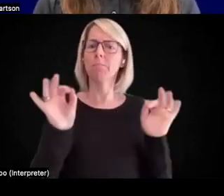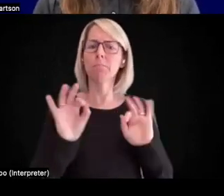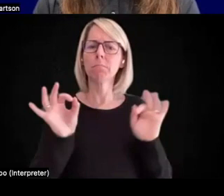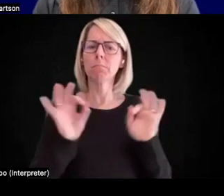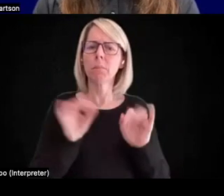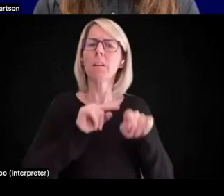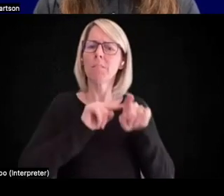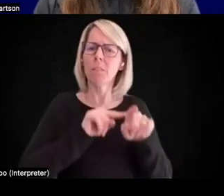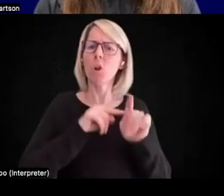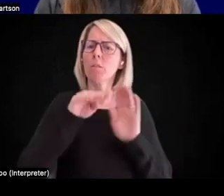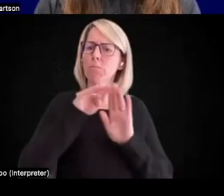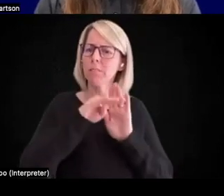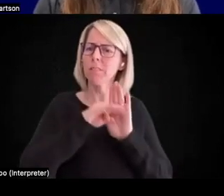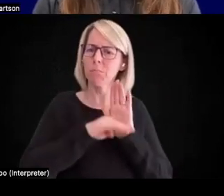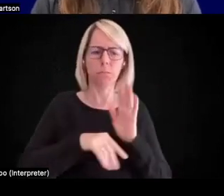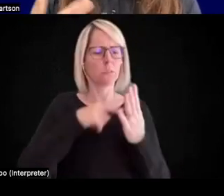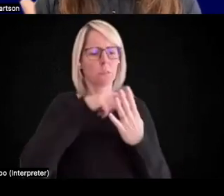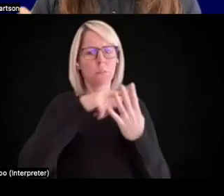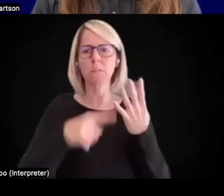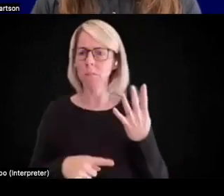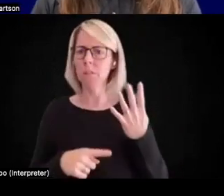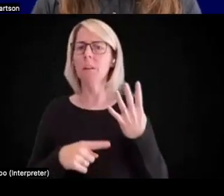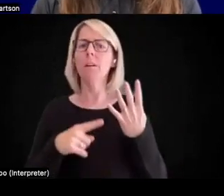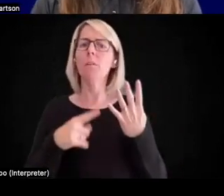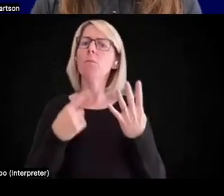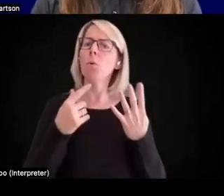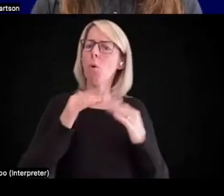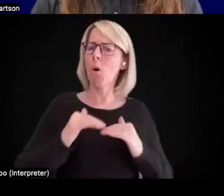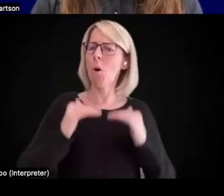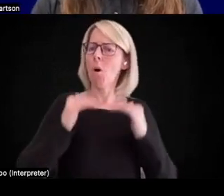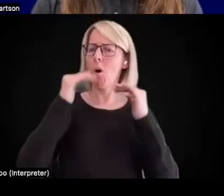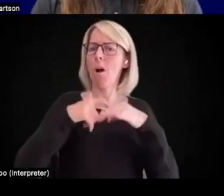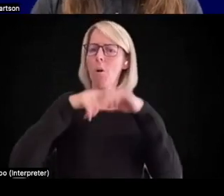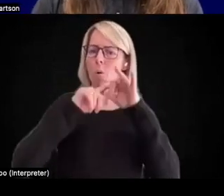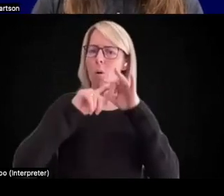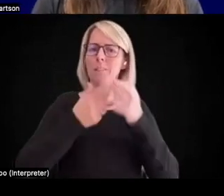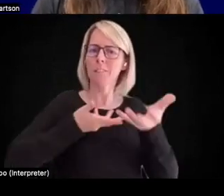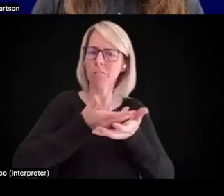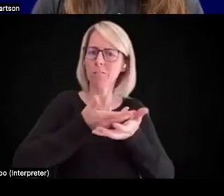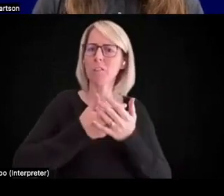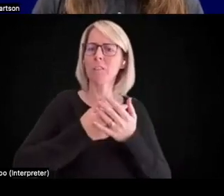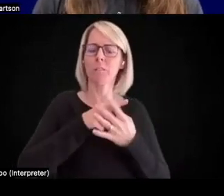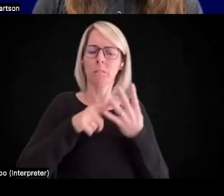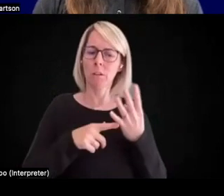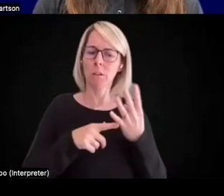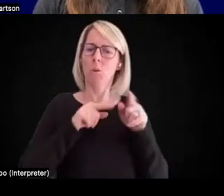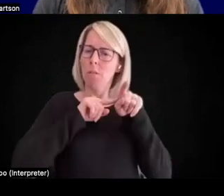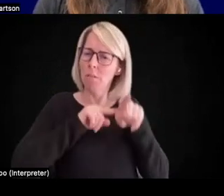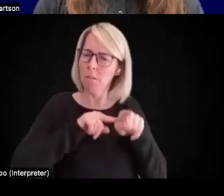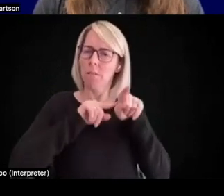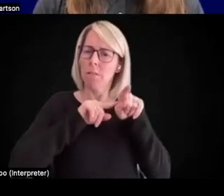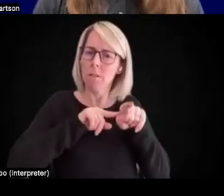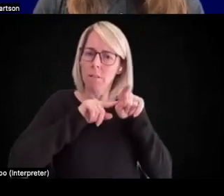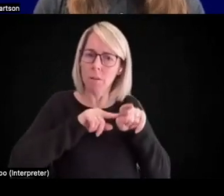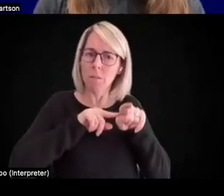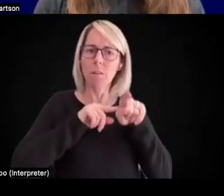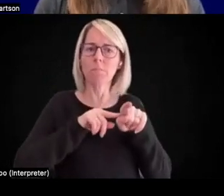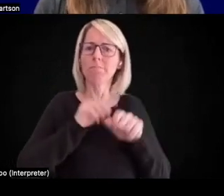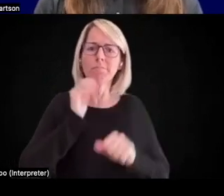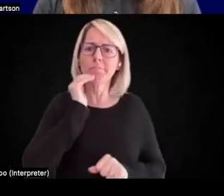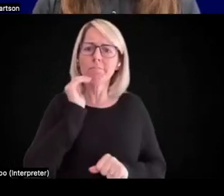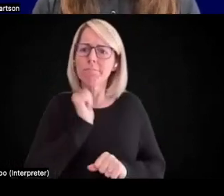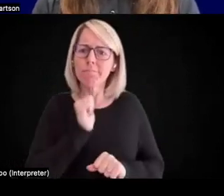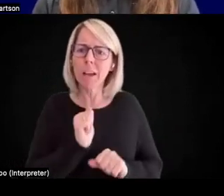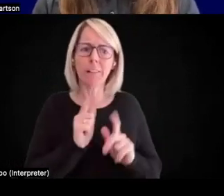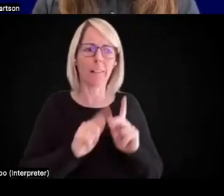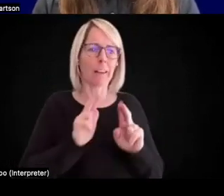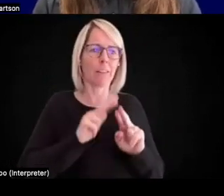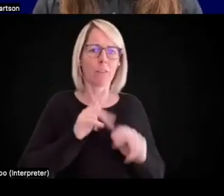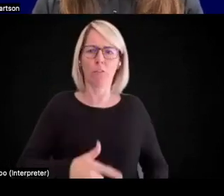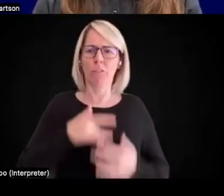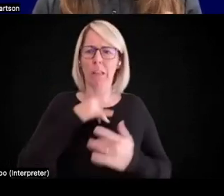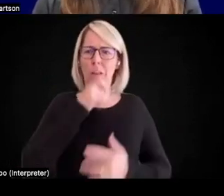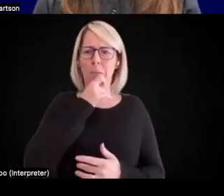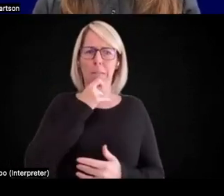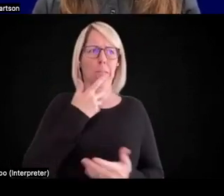quality interaction. Sometimes it doesn't matter so much that you don't understand and sometimes